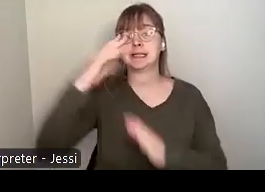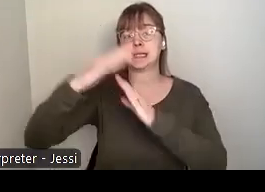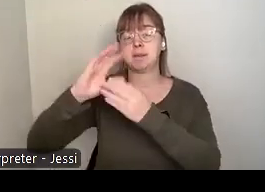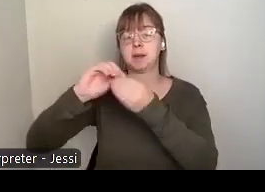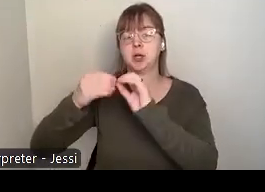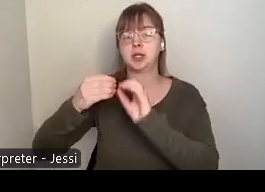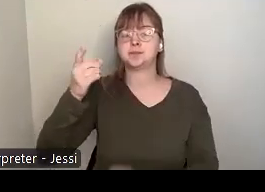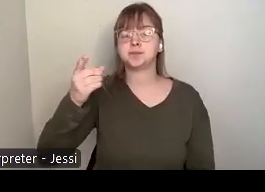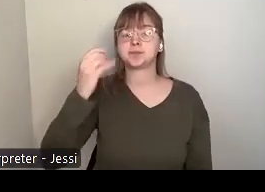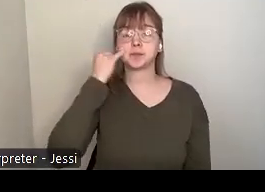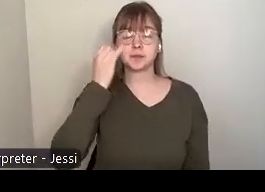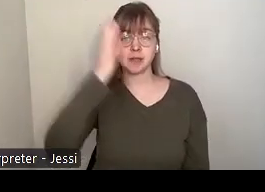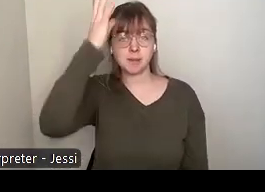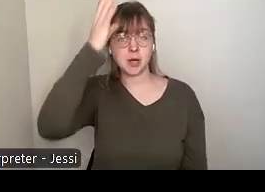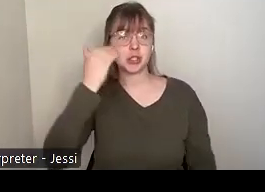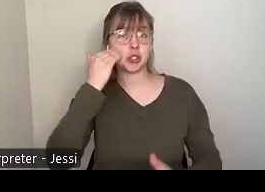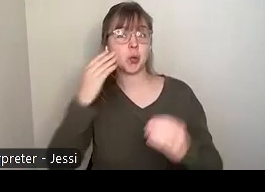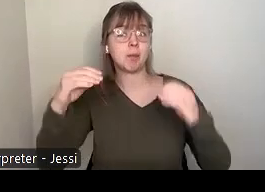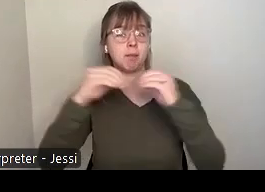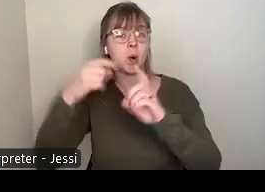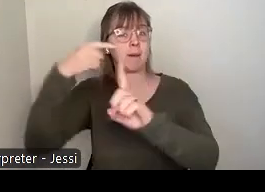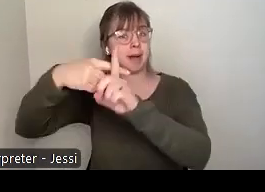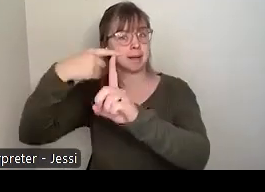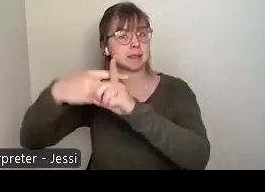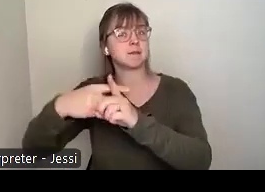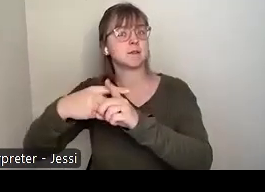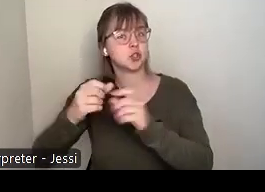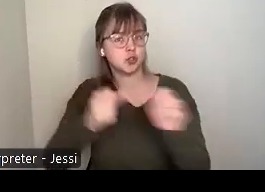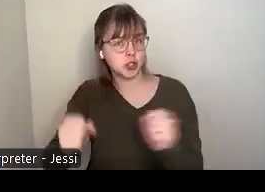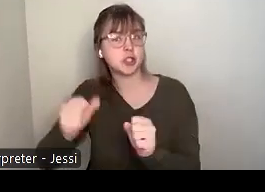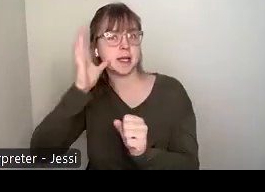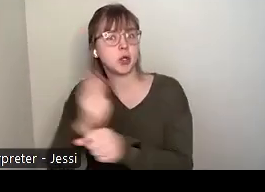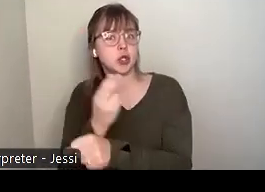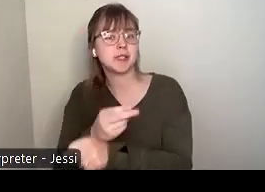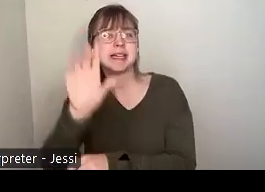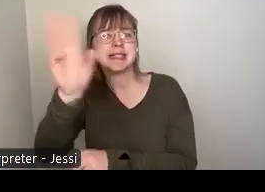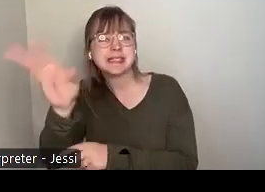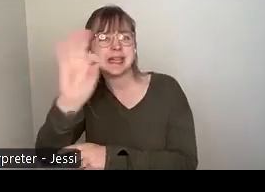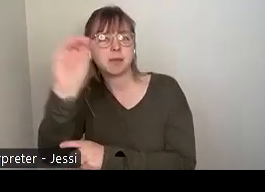they would use them that feels like a huge number right and 54% of parents wish that they had more